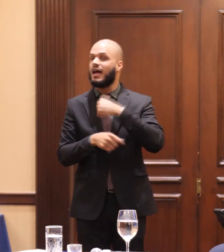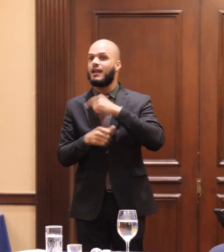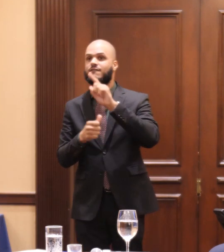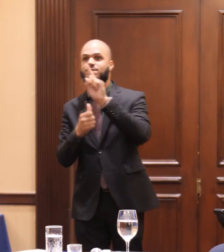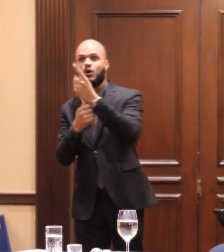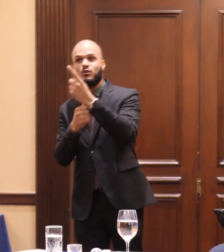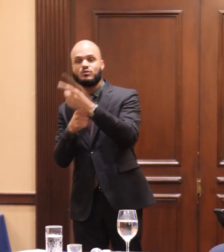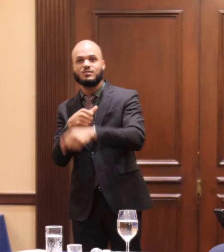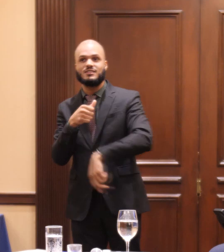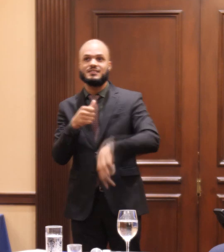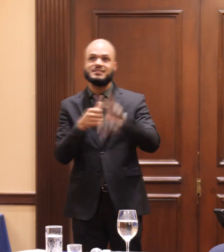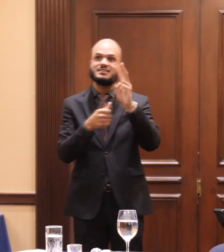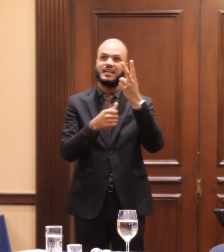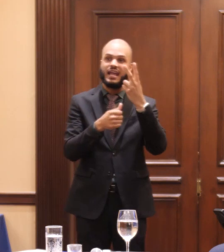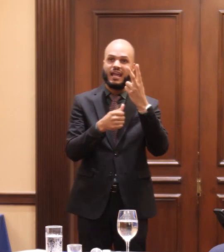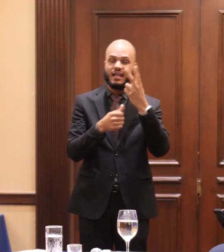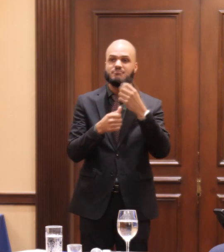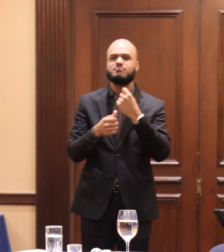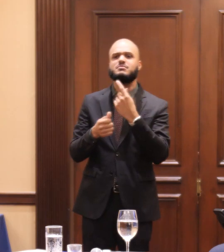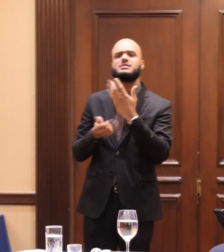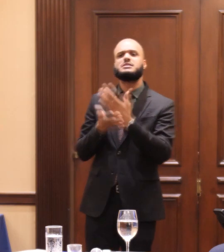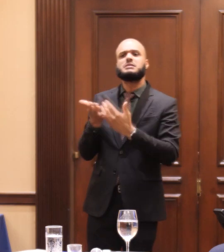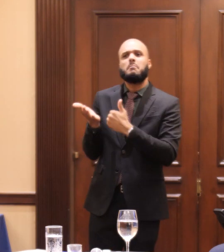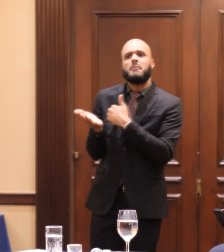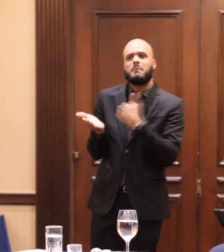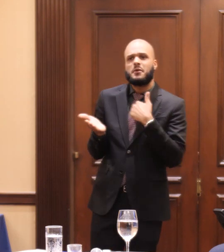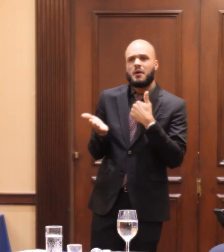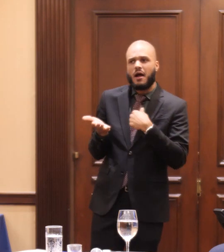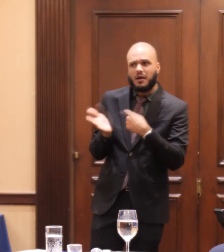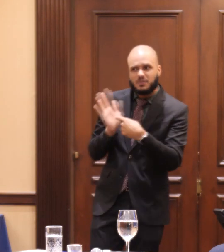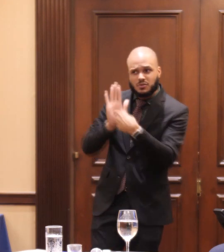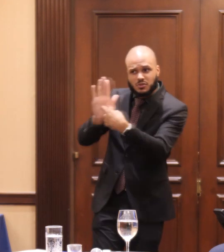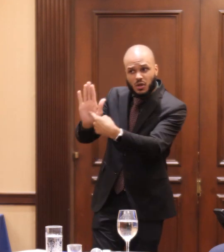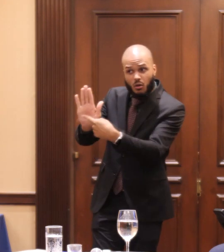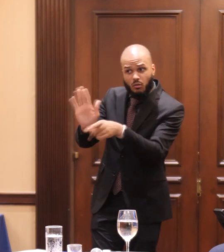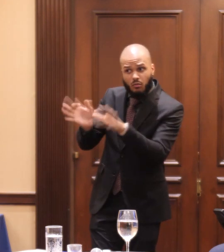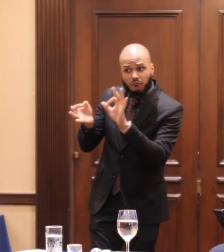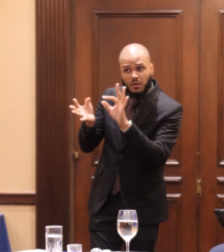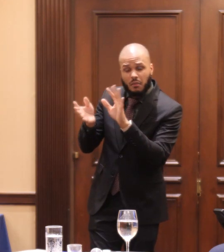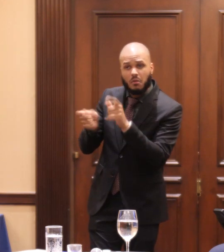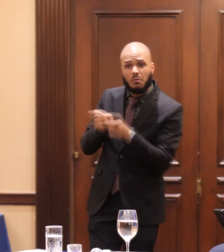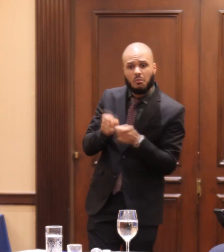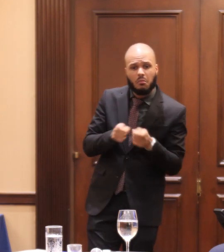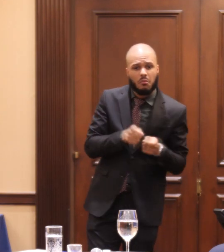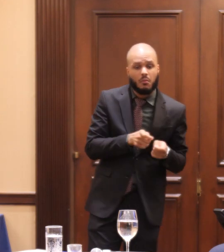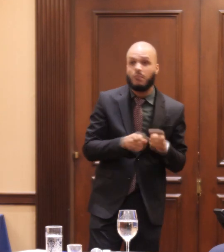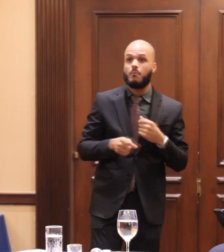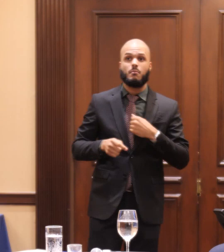some things to some of the members of the Council but I didn't ever formally say that; they never